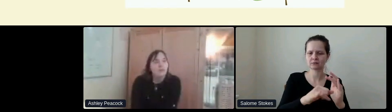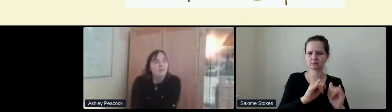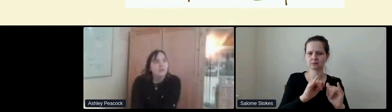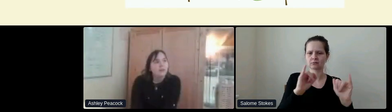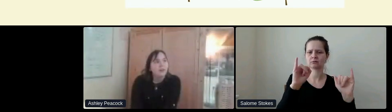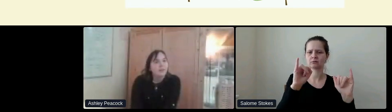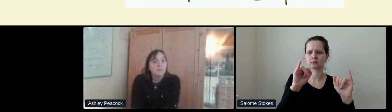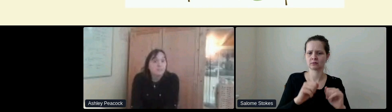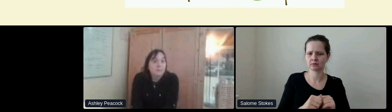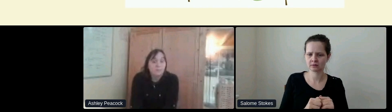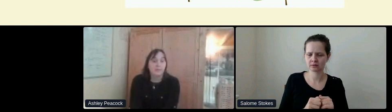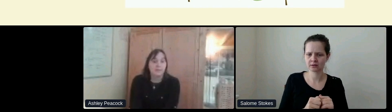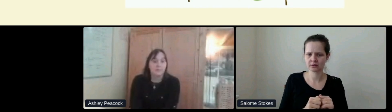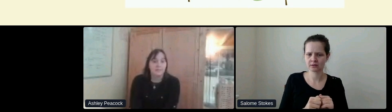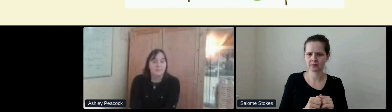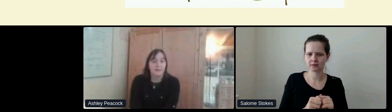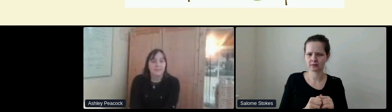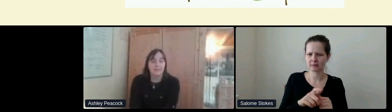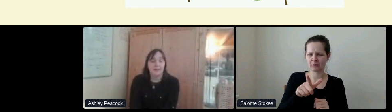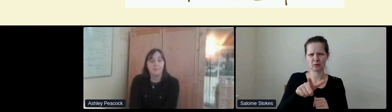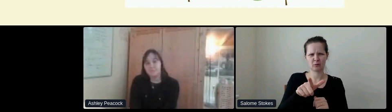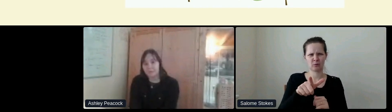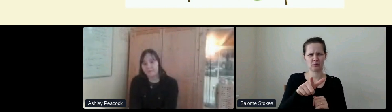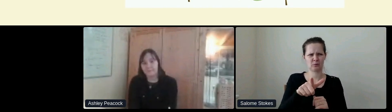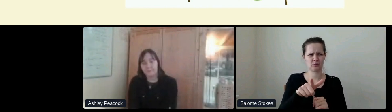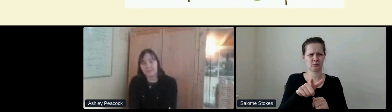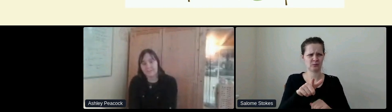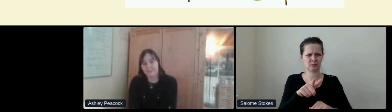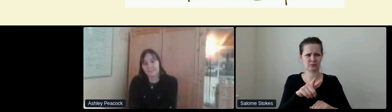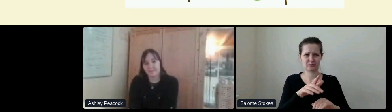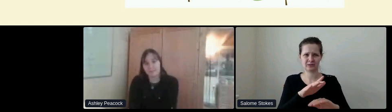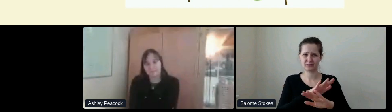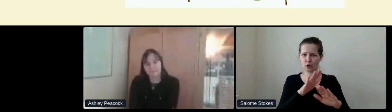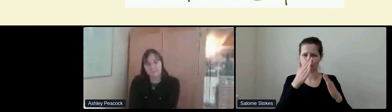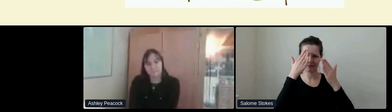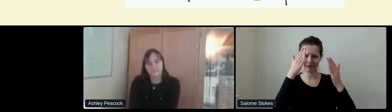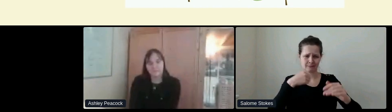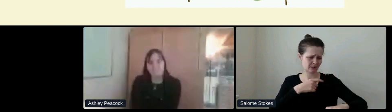I think people might think you're disrespecting their time.